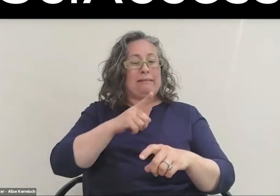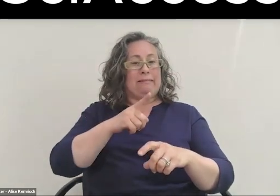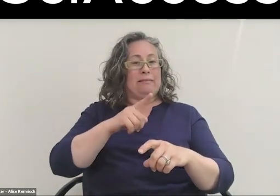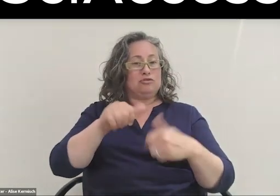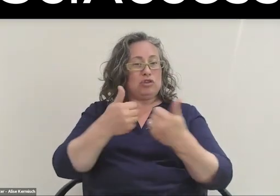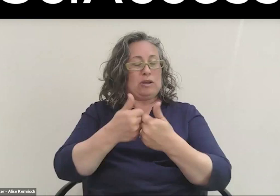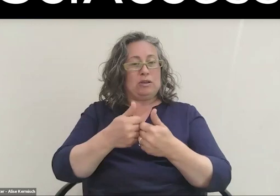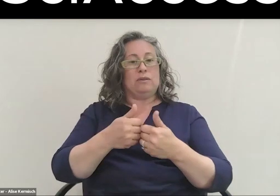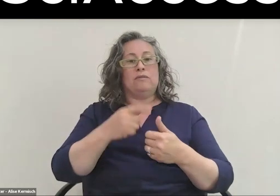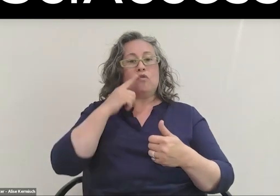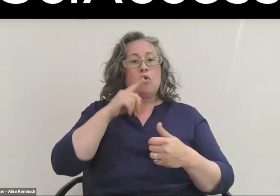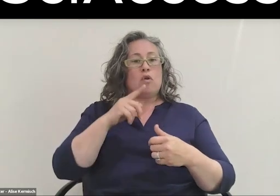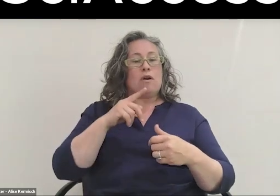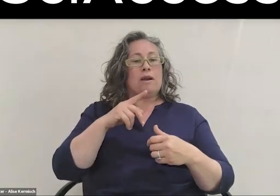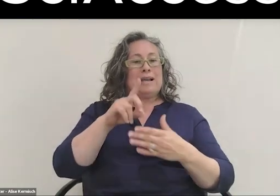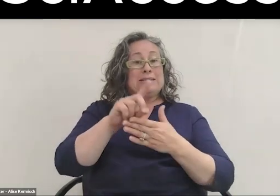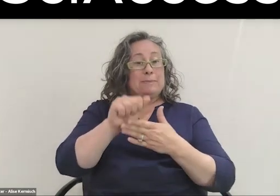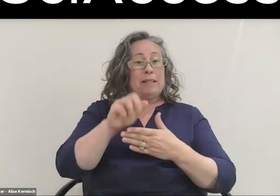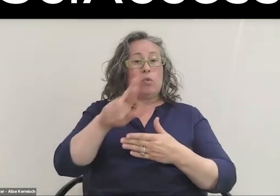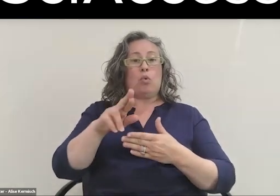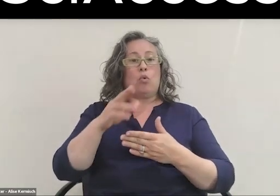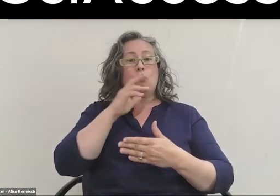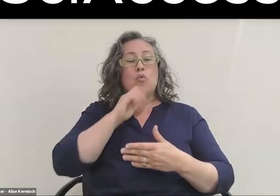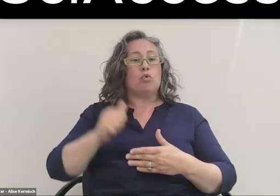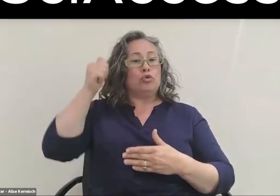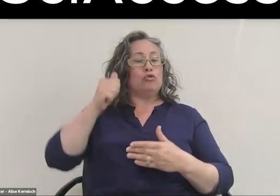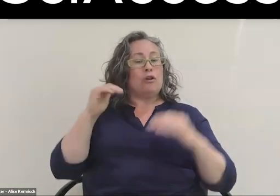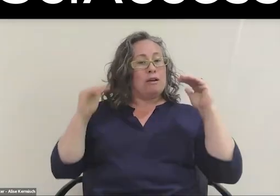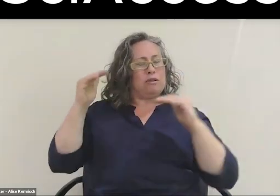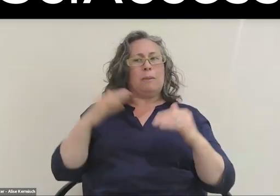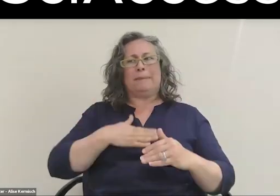or an older adult living in the community, please get in touch with me.